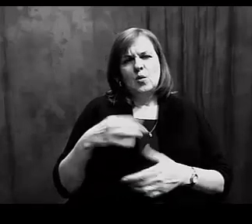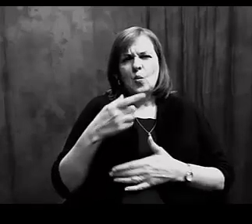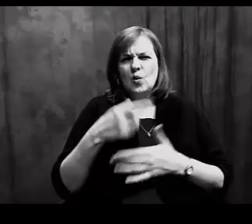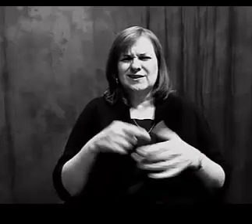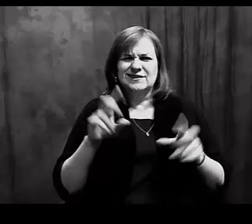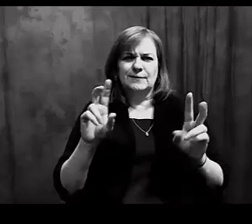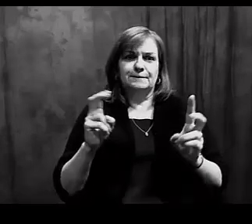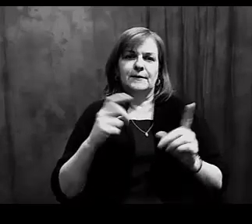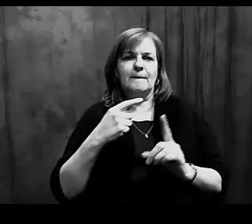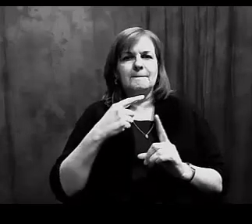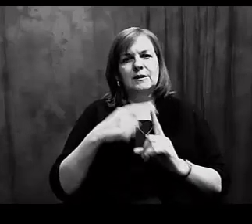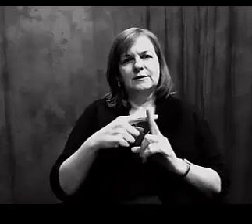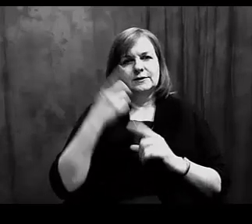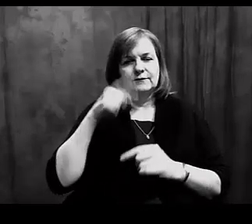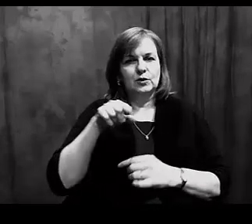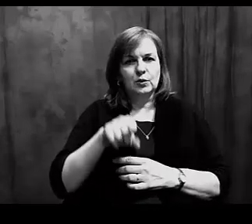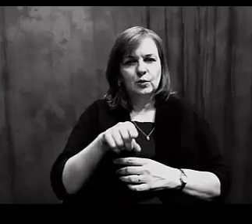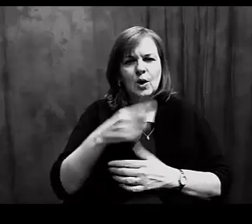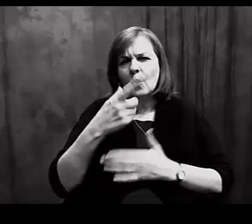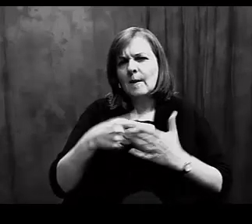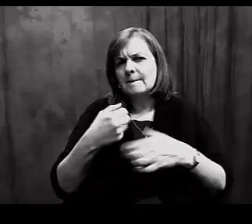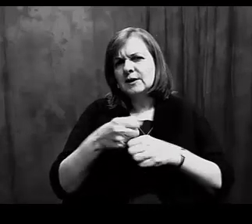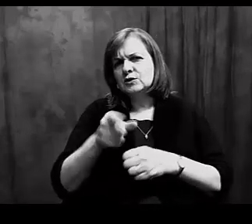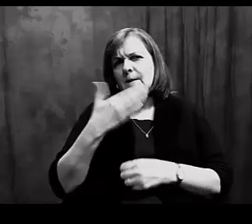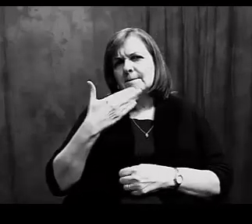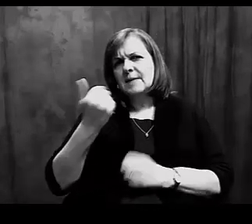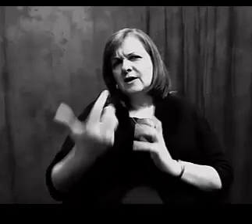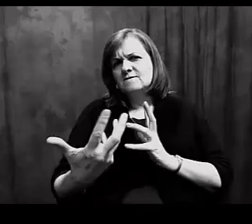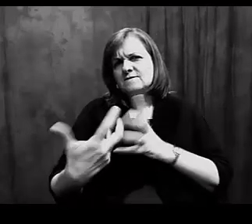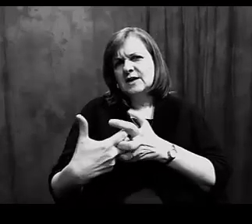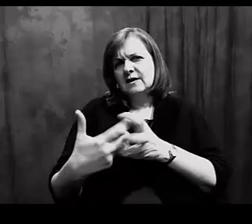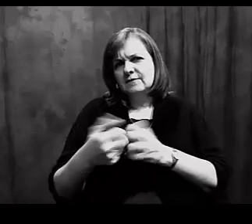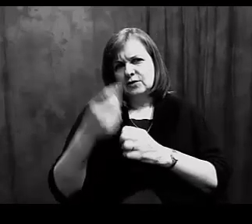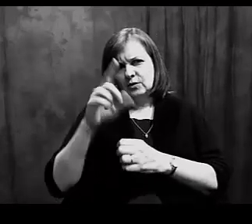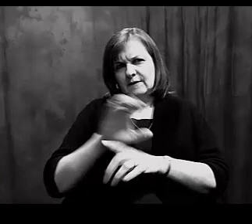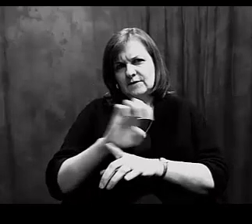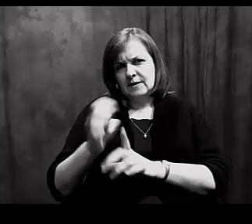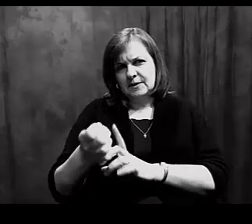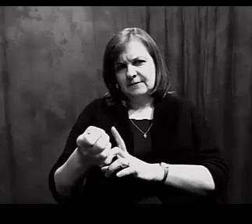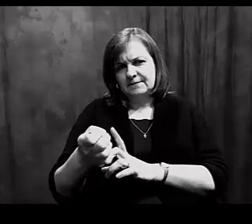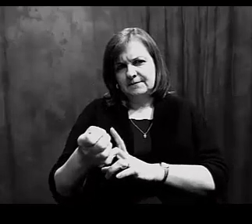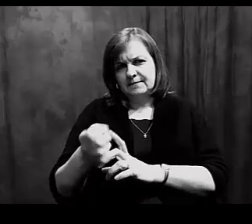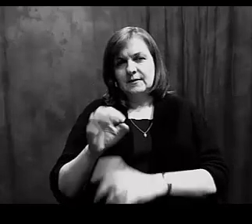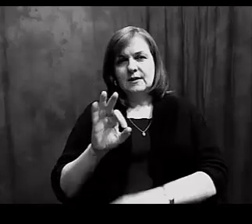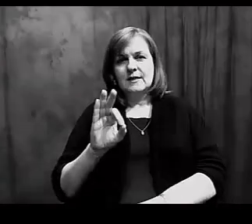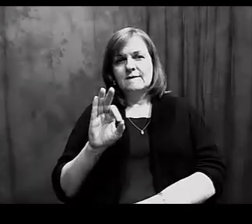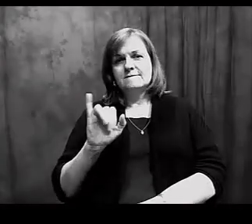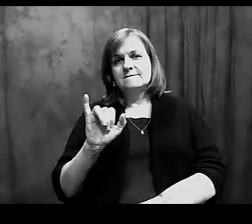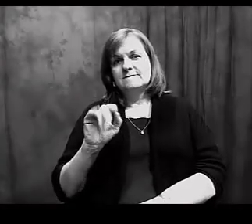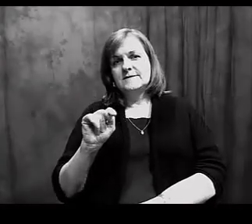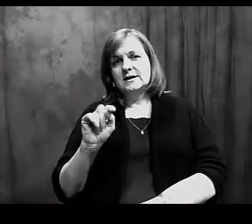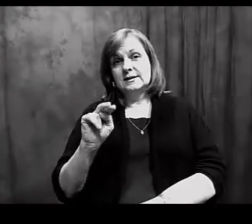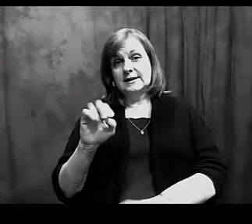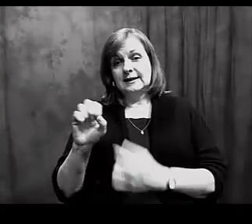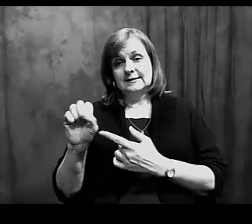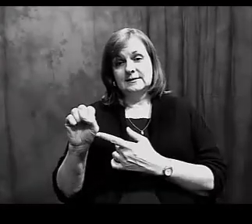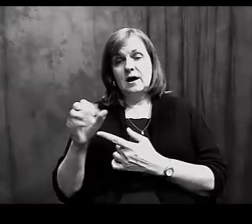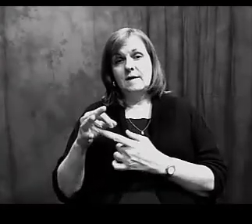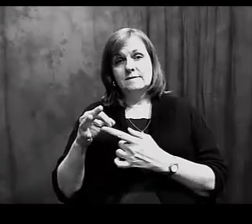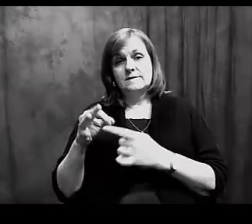so what's a plus for you what's making you better fit for your environment so fitness